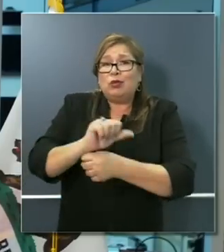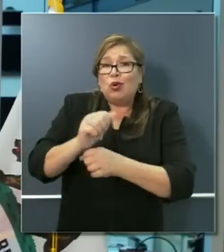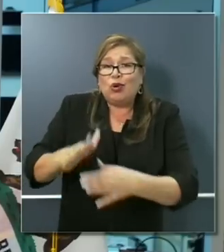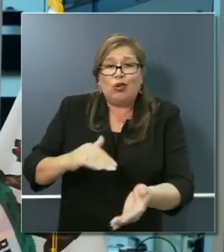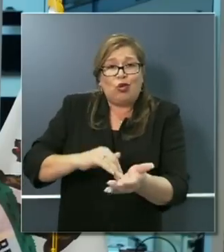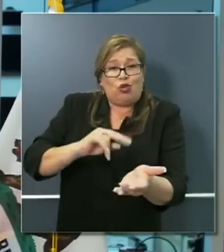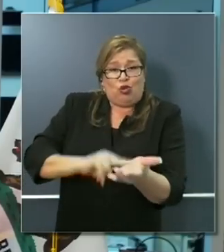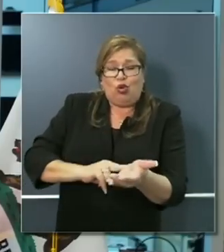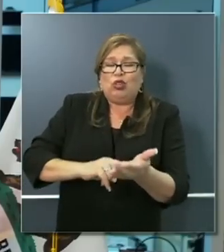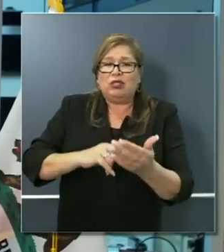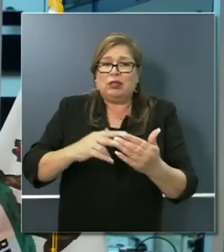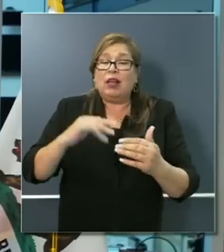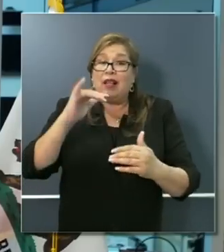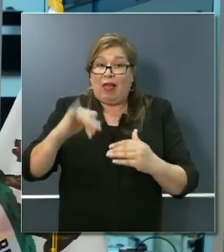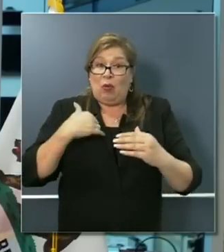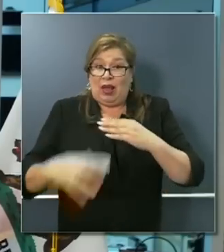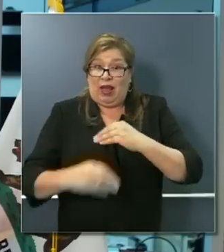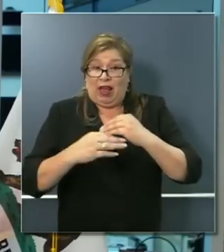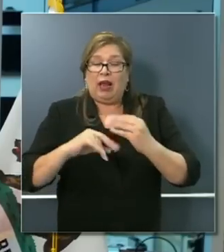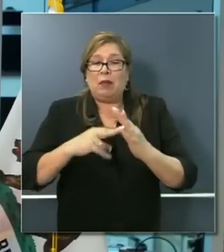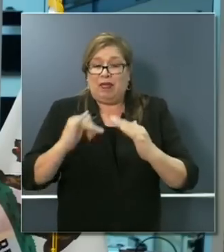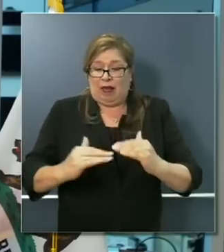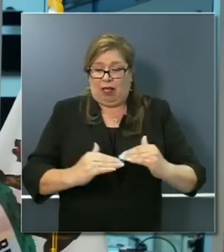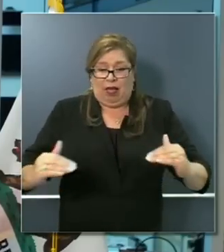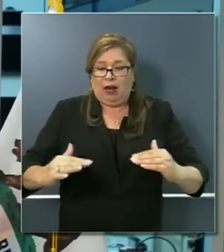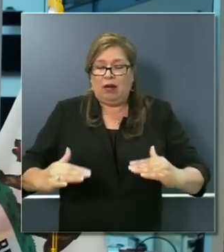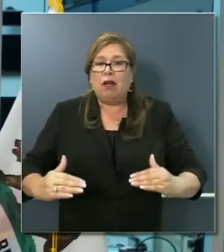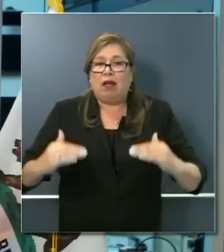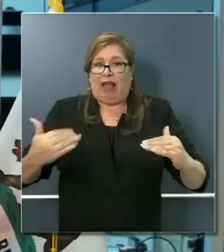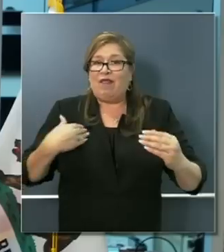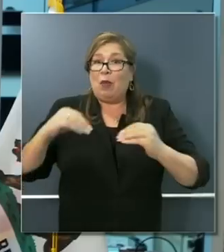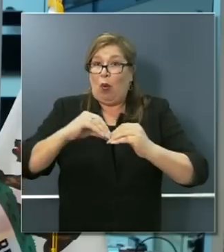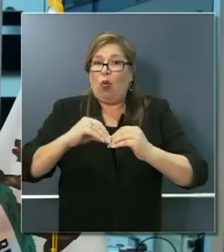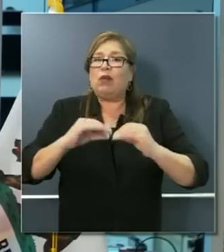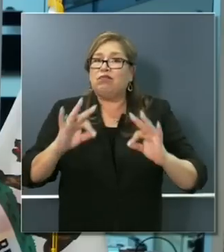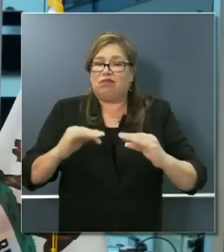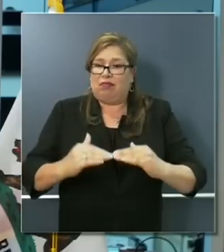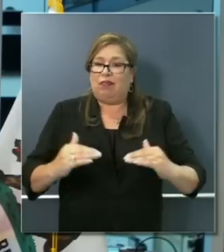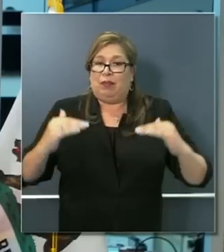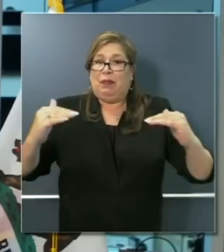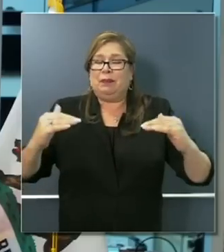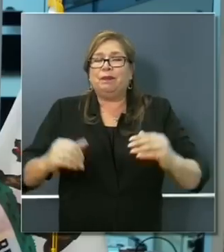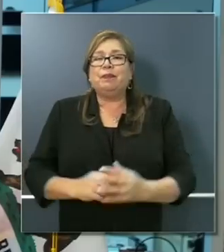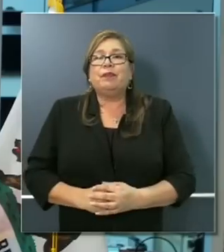MAKE SURE WE NOT ONLY HAVE THE SPACES FOR THESE BEDS BUT ALSO, THAT WE HAVE THE STAFF AND SUPPLIES TO MEET THE NEED.